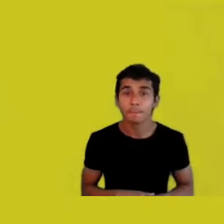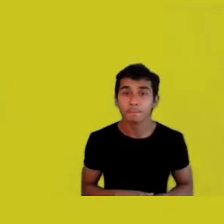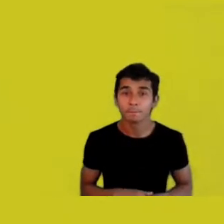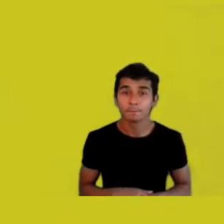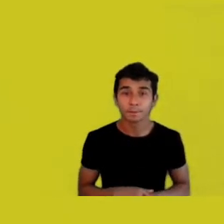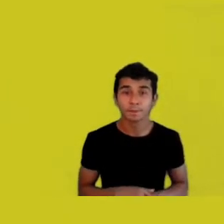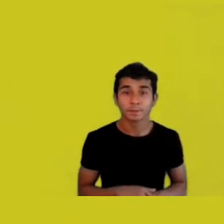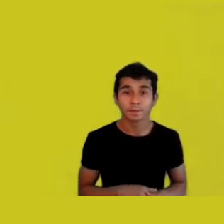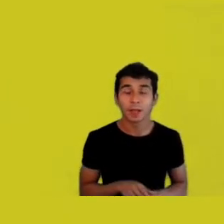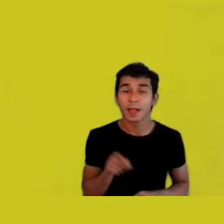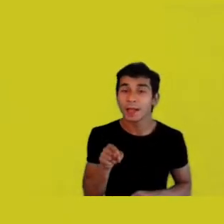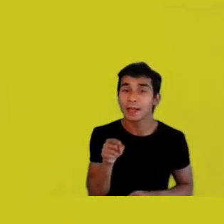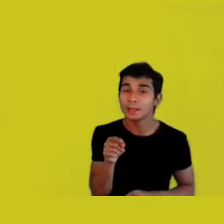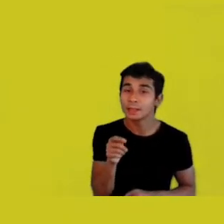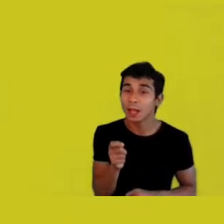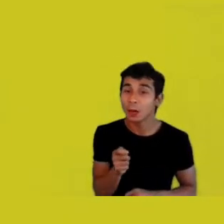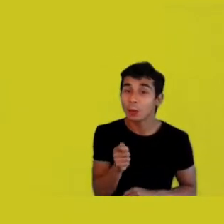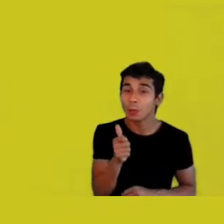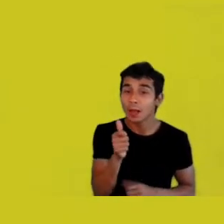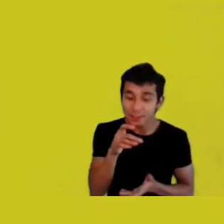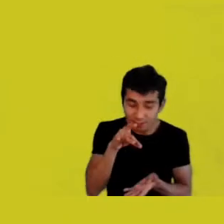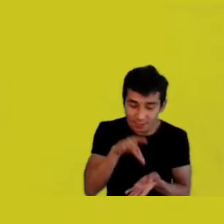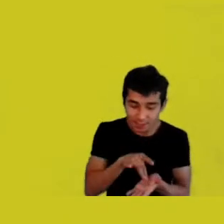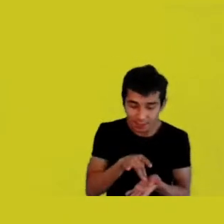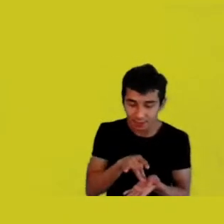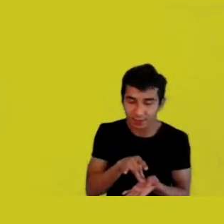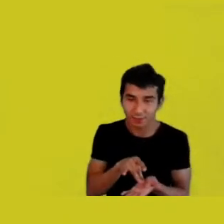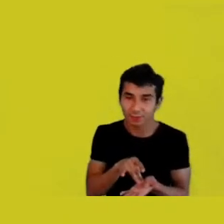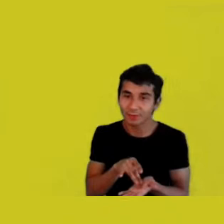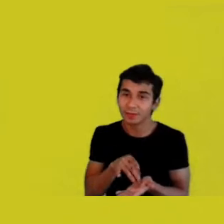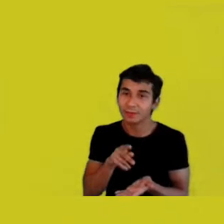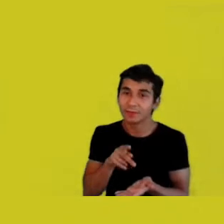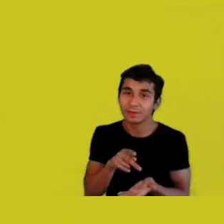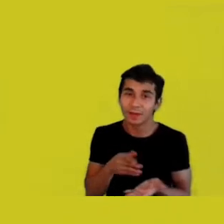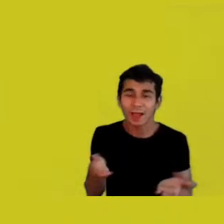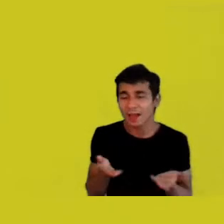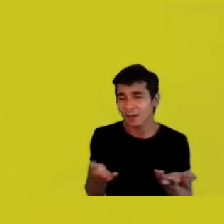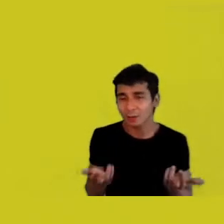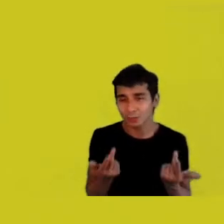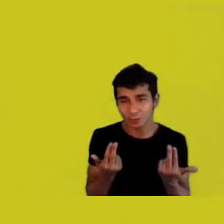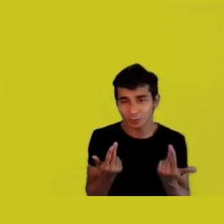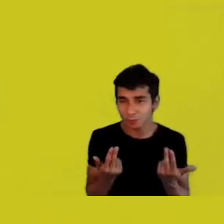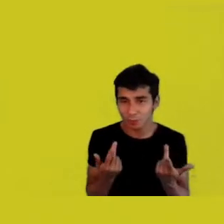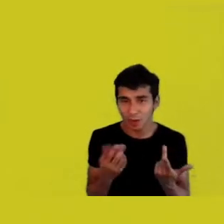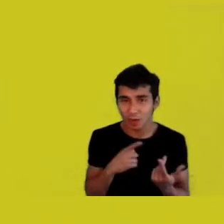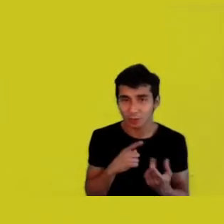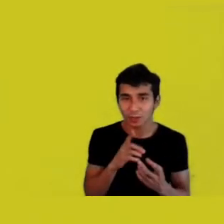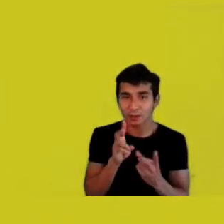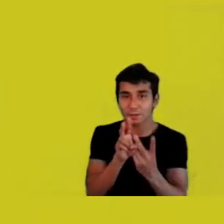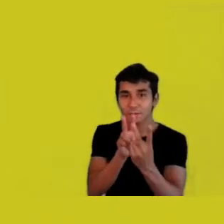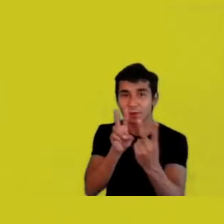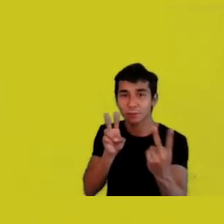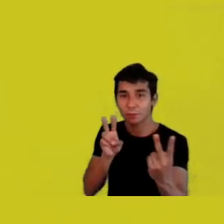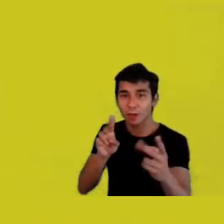first, by the phantasmagorias of the virtual world; second, by the impossibility of understanding